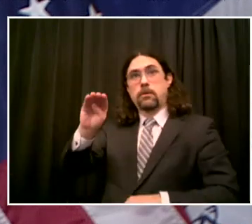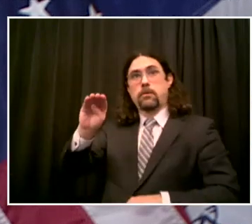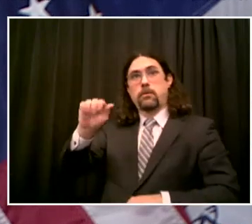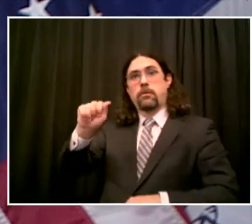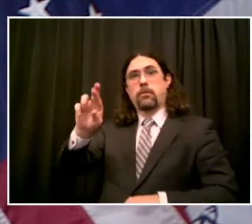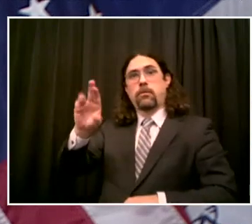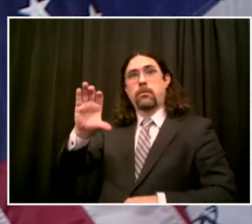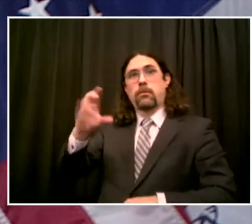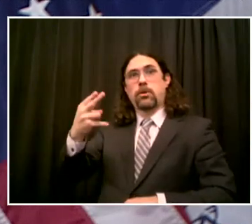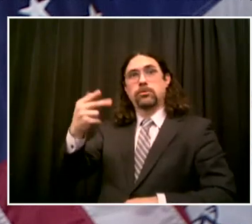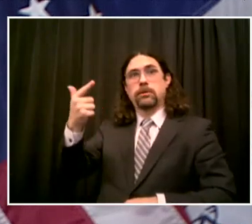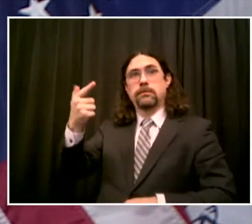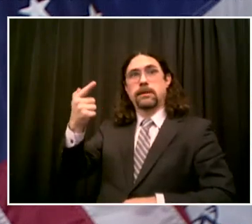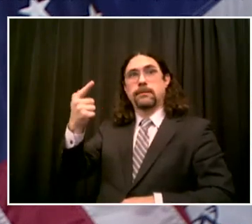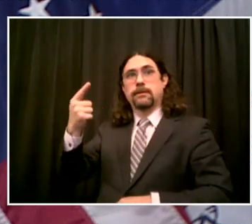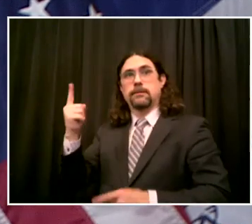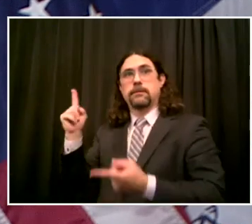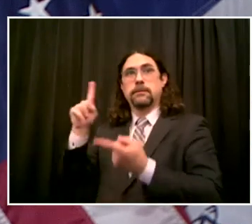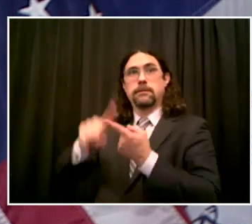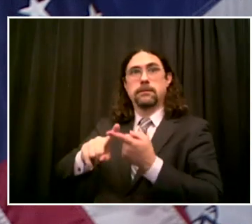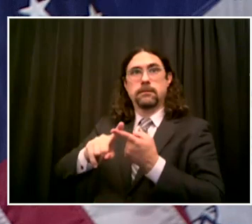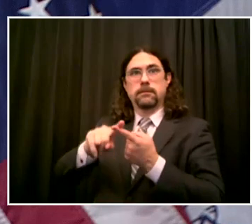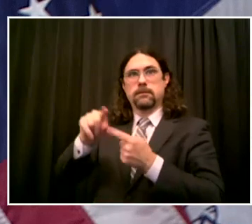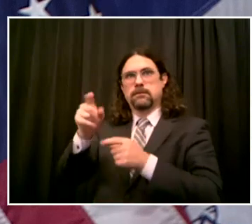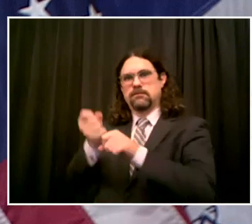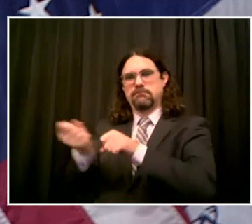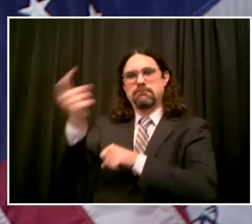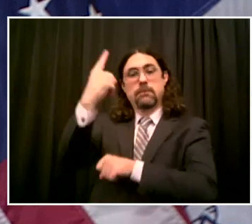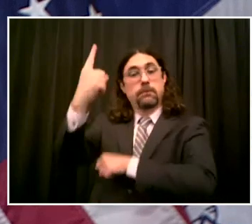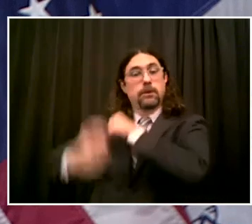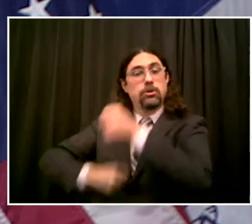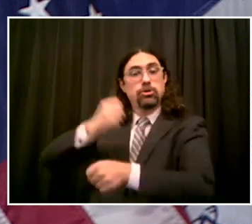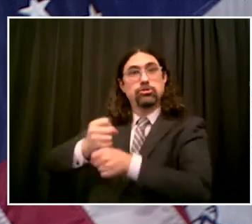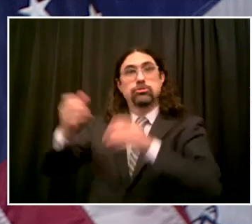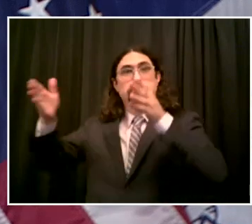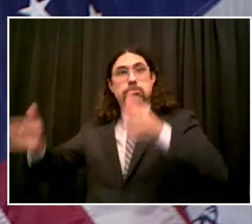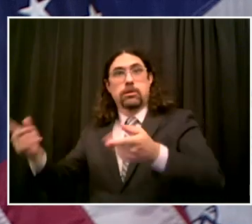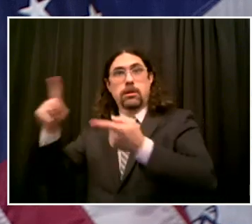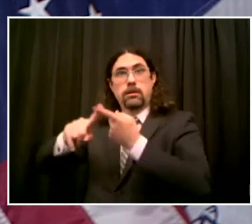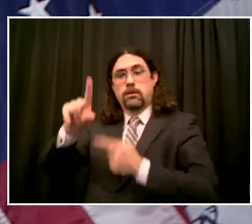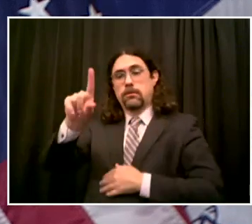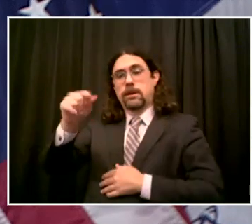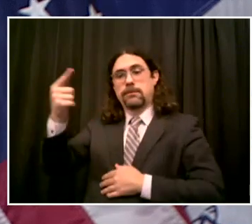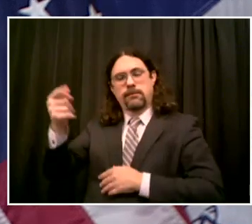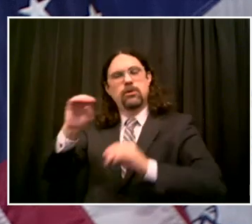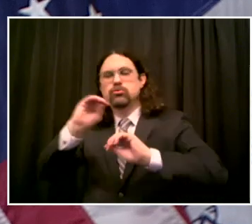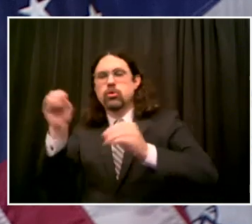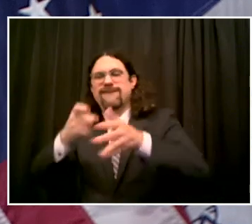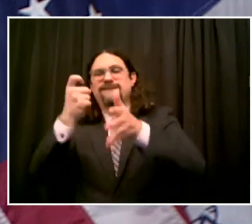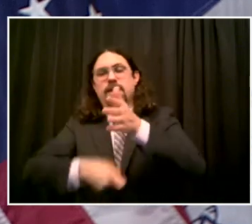FEBRUARY 28, 2021 NDA SUSPENDS0 FEES FOR INDOOR SMAUK